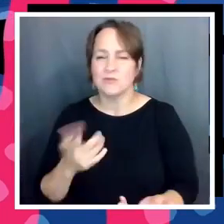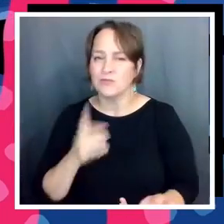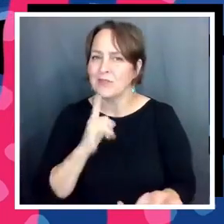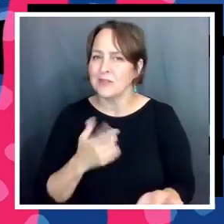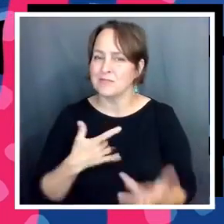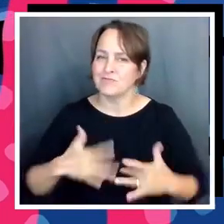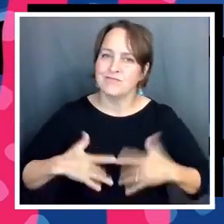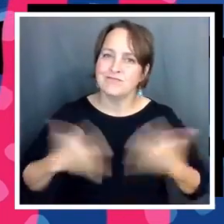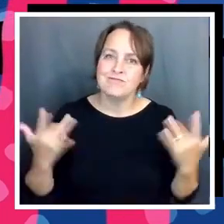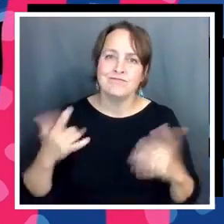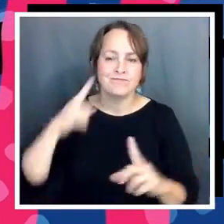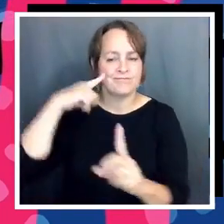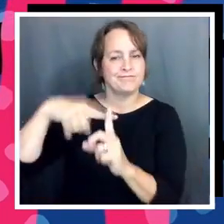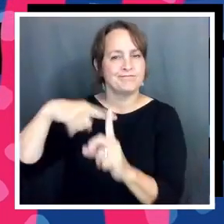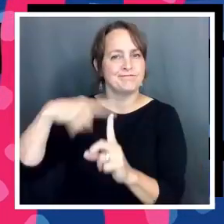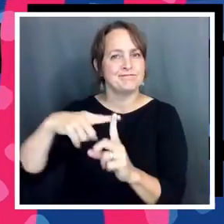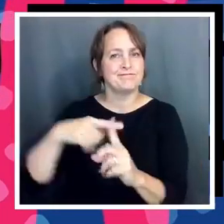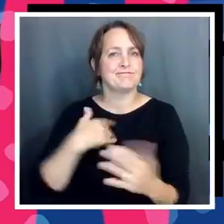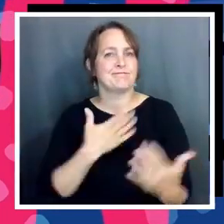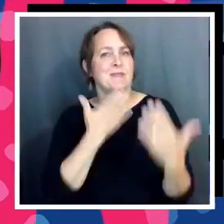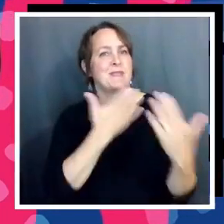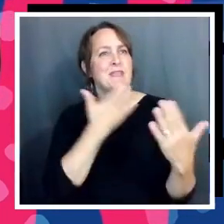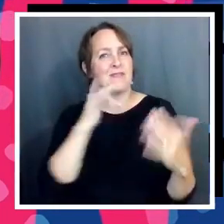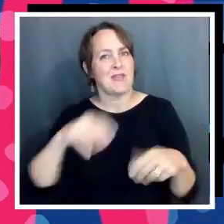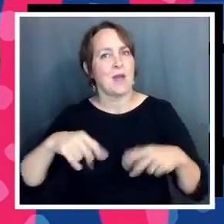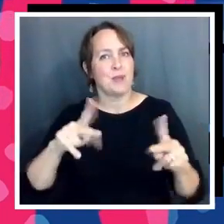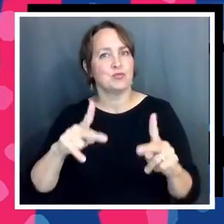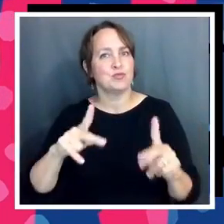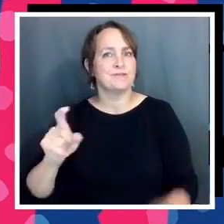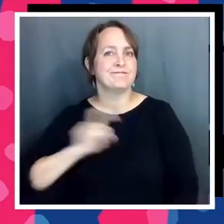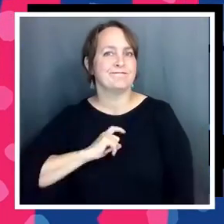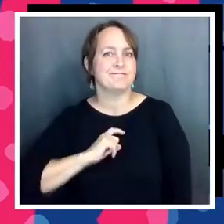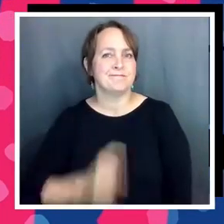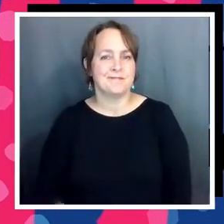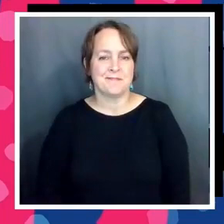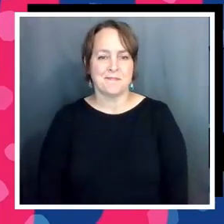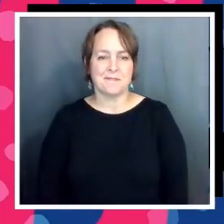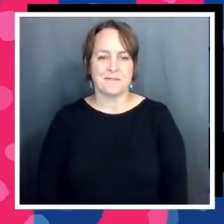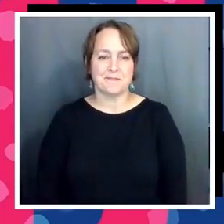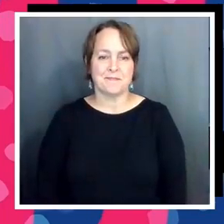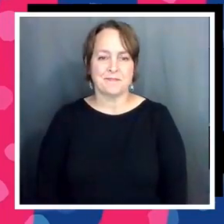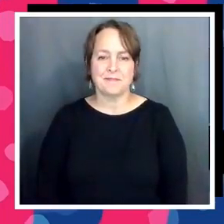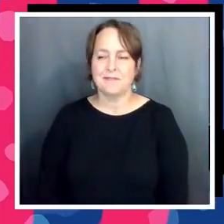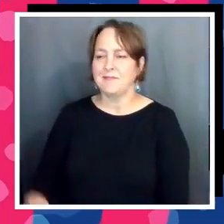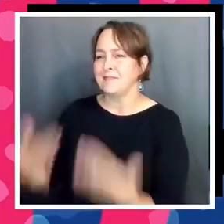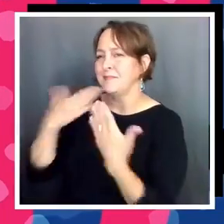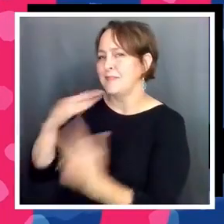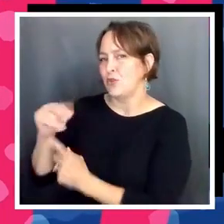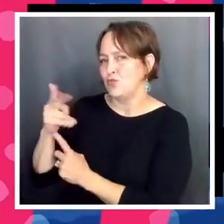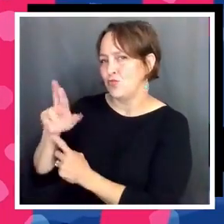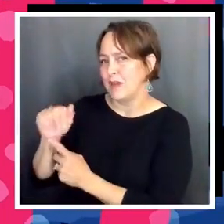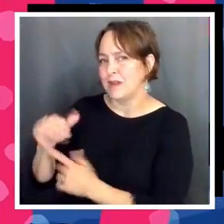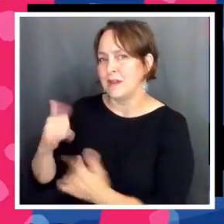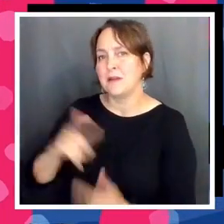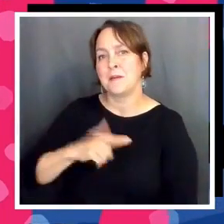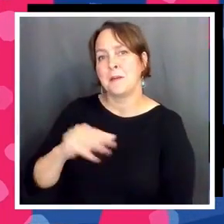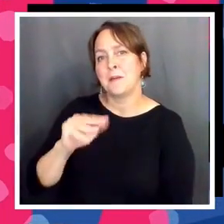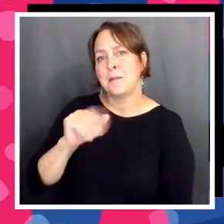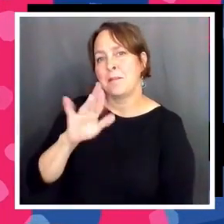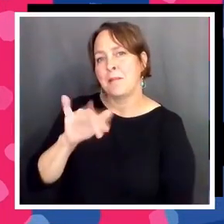WHICH IS MADE A HUGE DIFFERENCE IN HIS EDUCATIONAL EXPERIENCE AND CONFIDENCE.